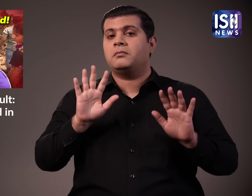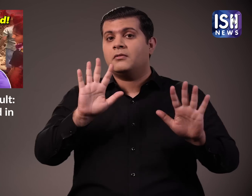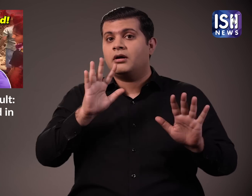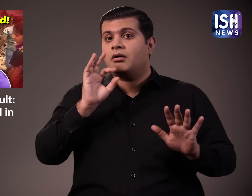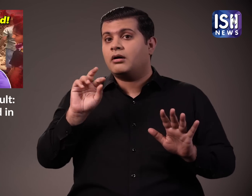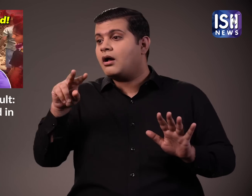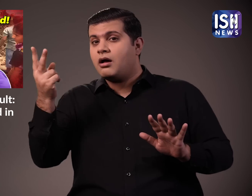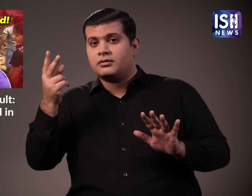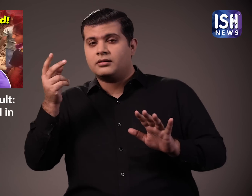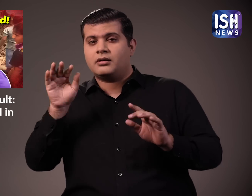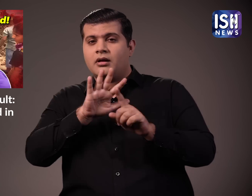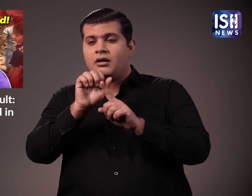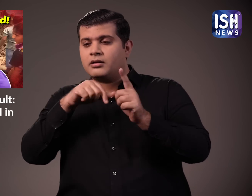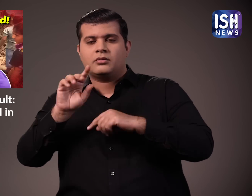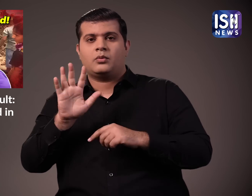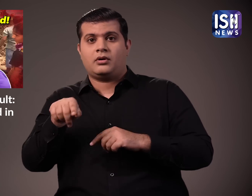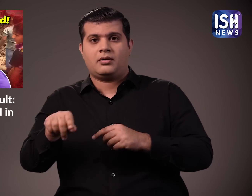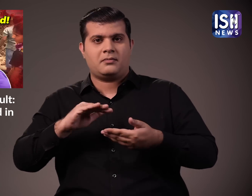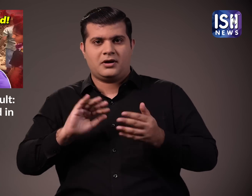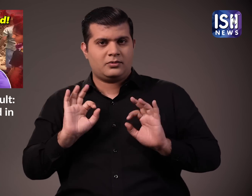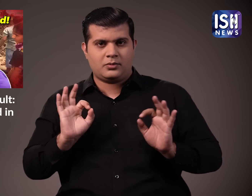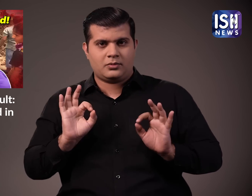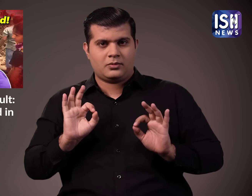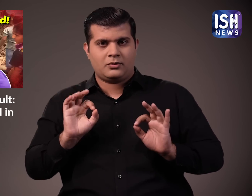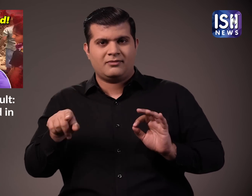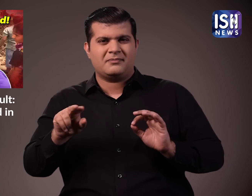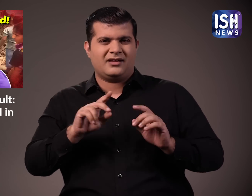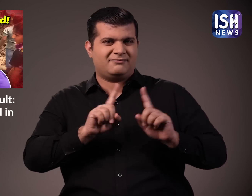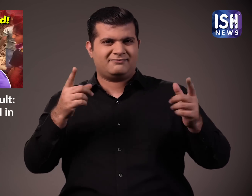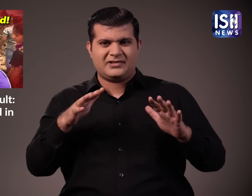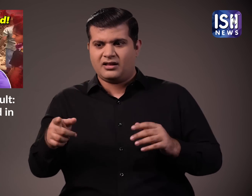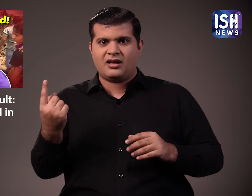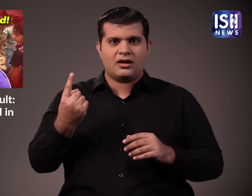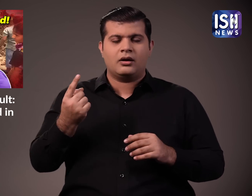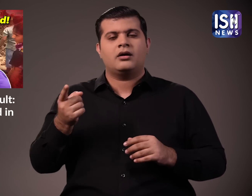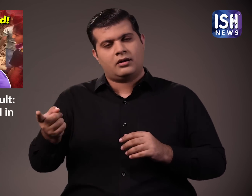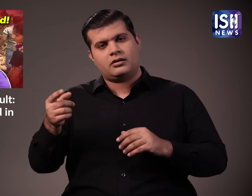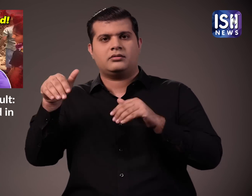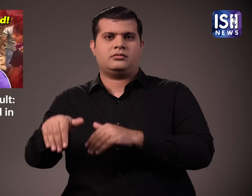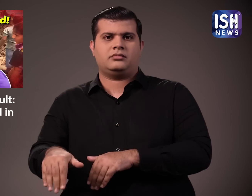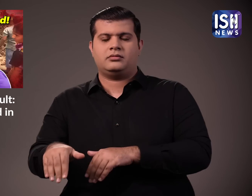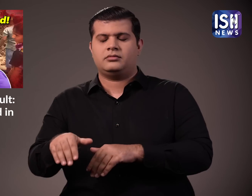In some cultures, single men, i.e. either unmarried or divorced, are buried.